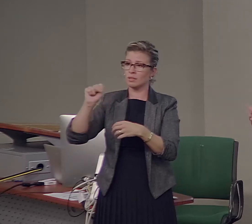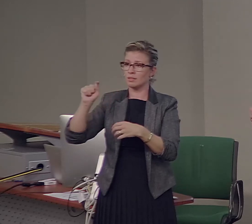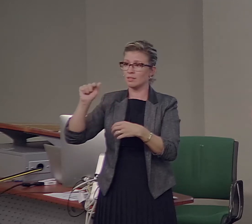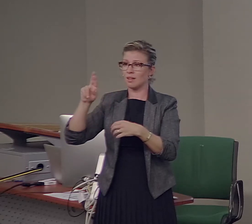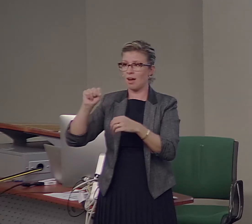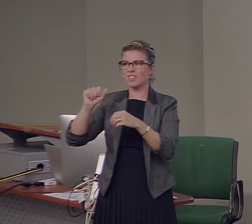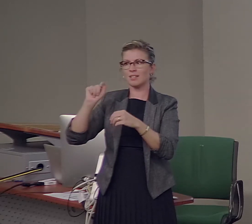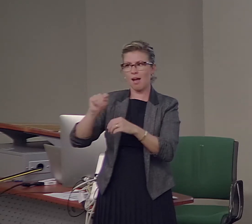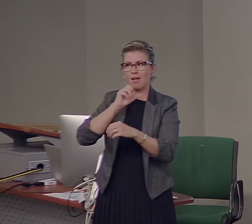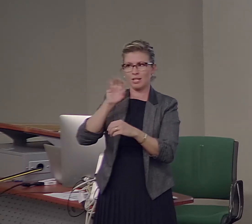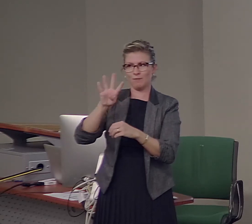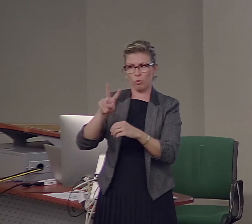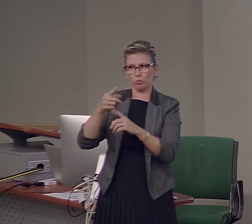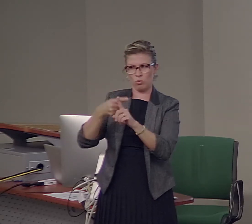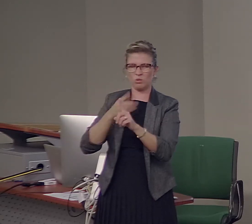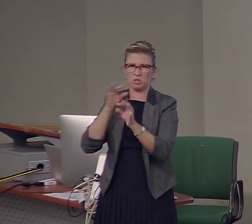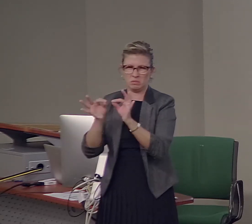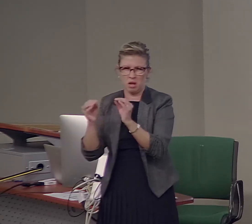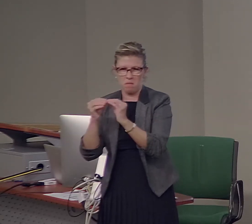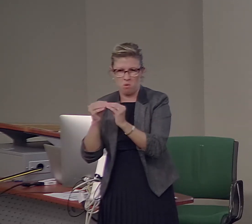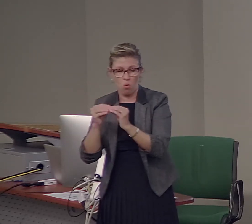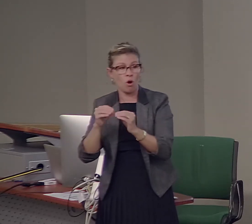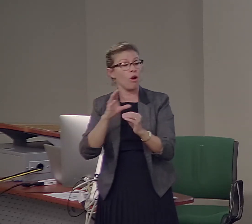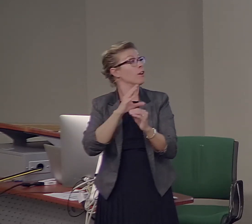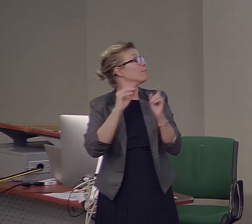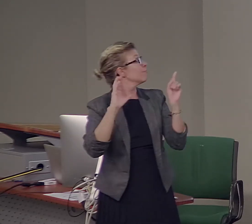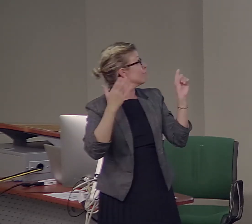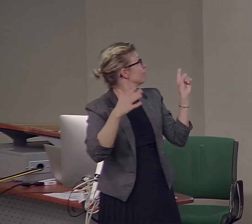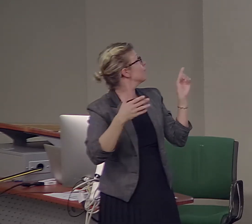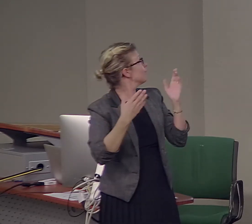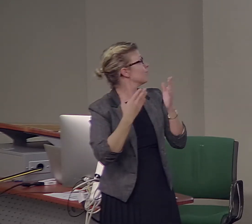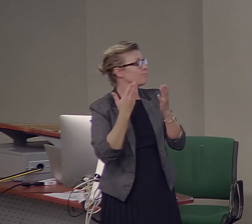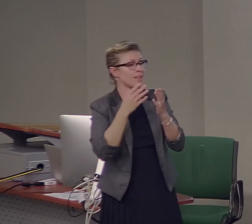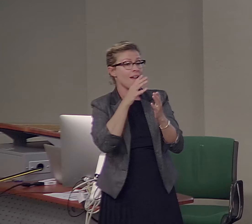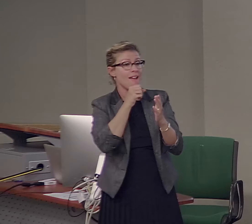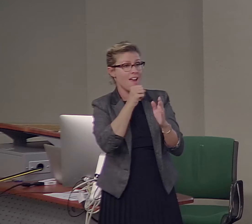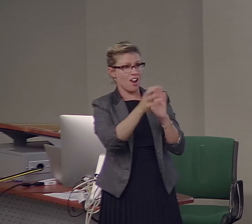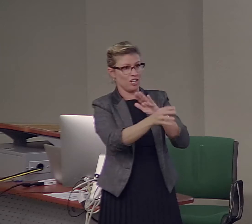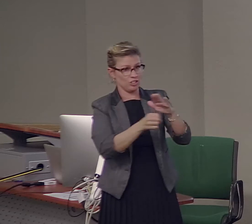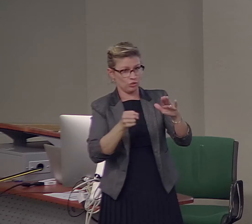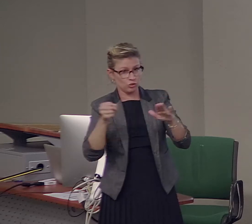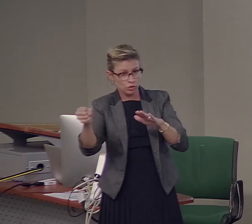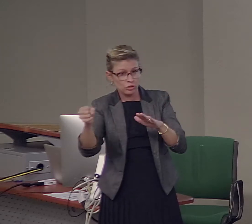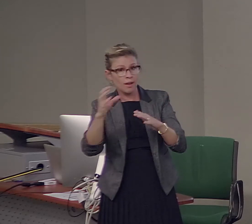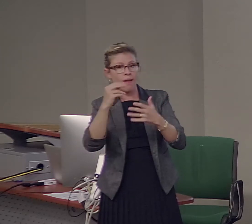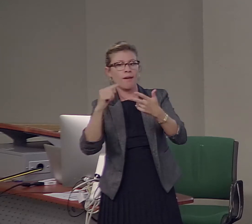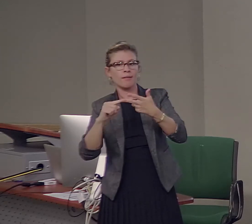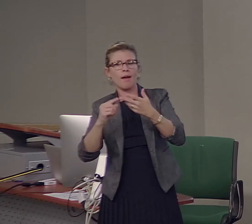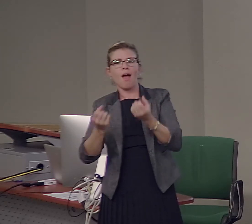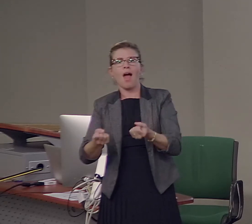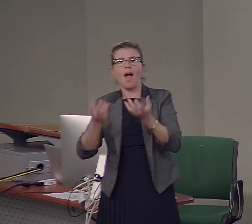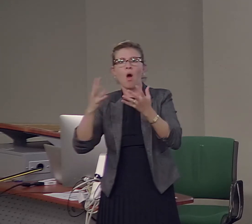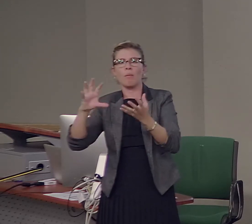So evidence for a sensitive period there. And number of disruptions, number of disruptions means how many times was